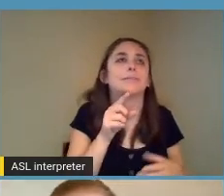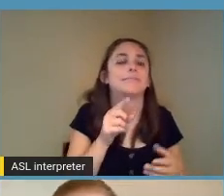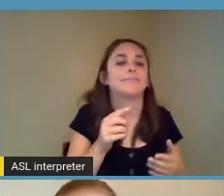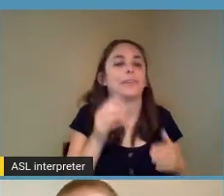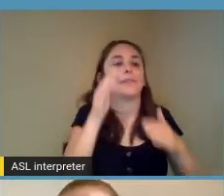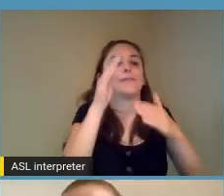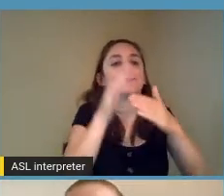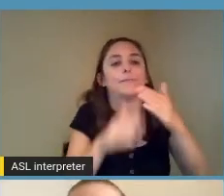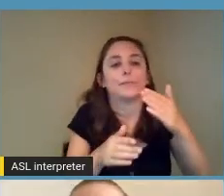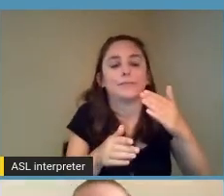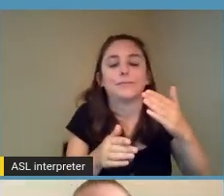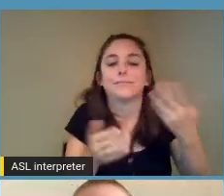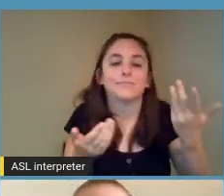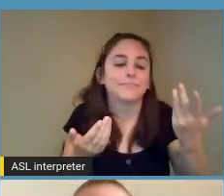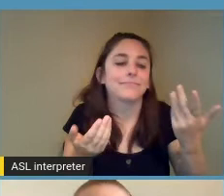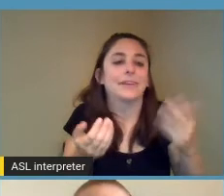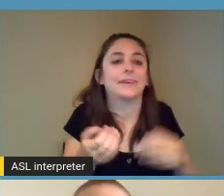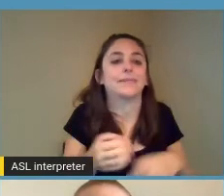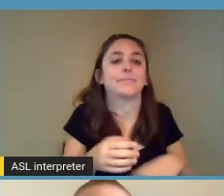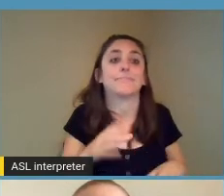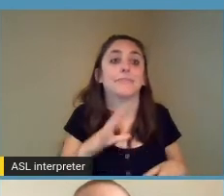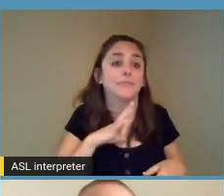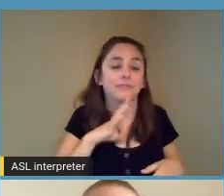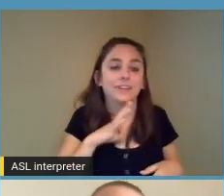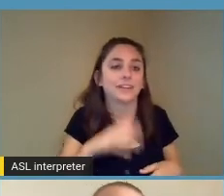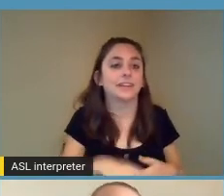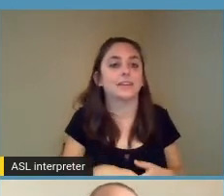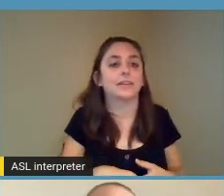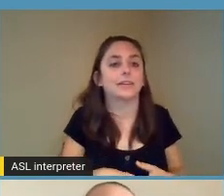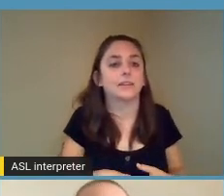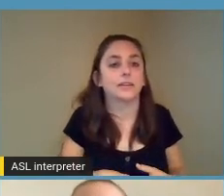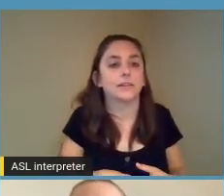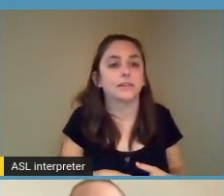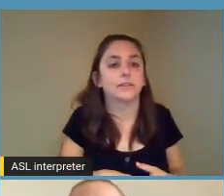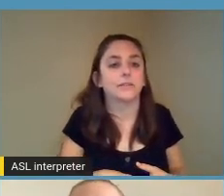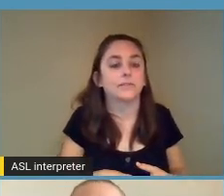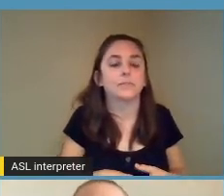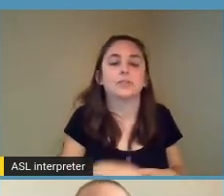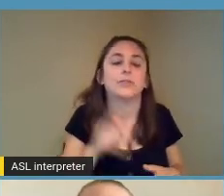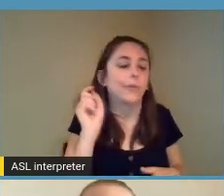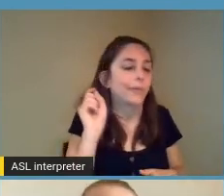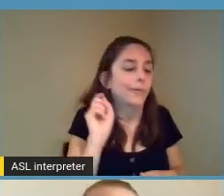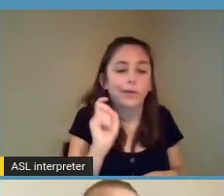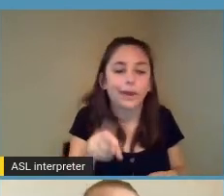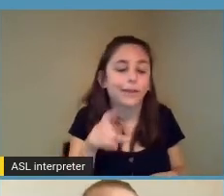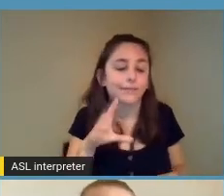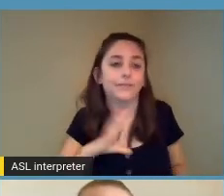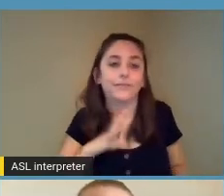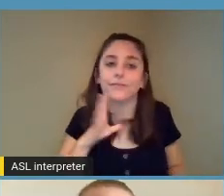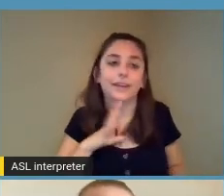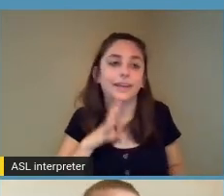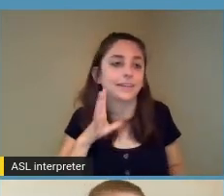what you use. Don't feel like you have to use something fancy. Just because that is